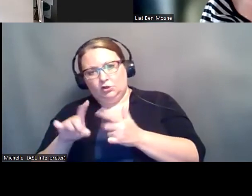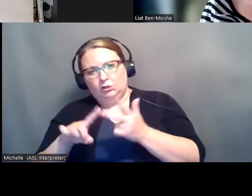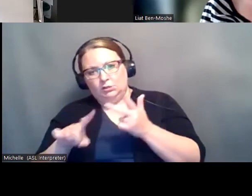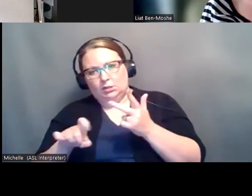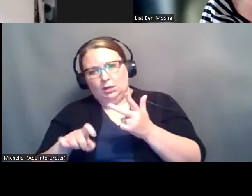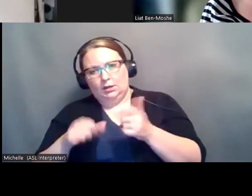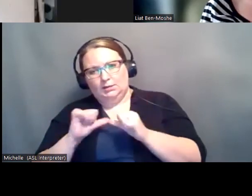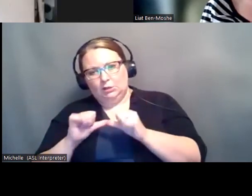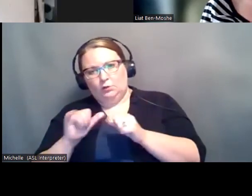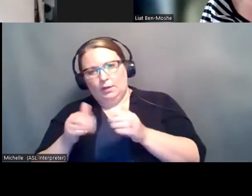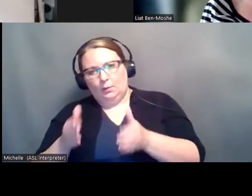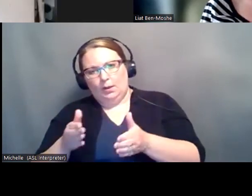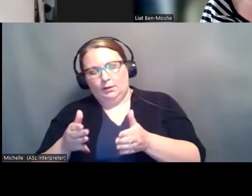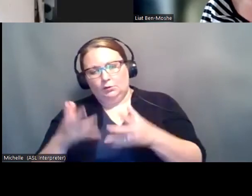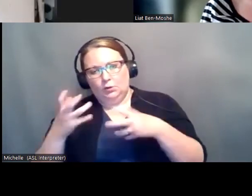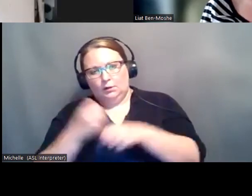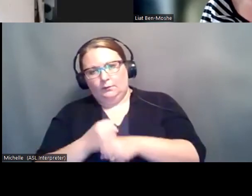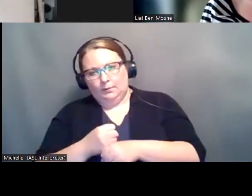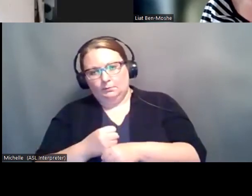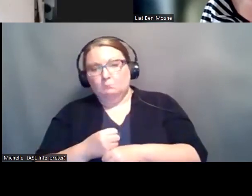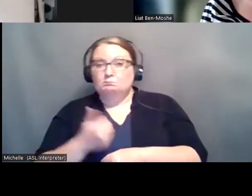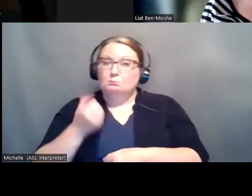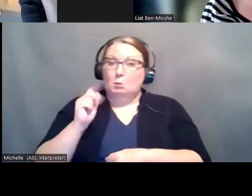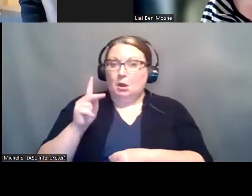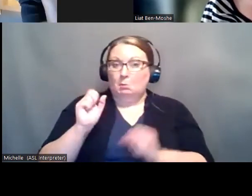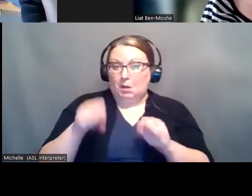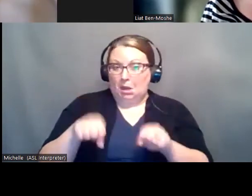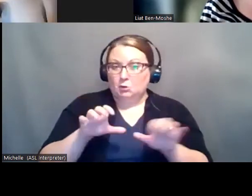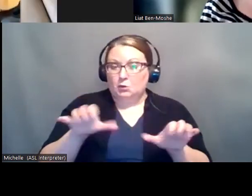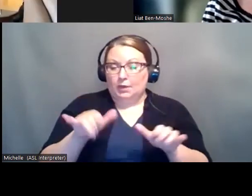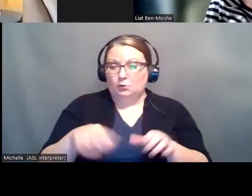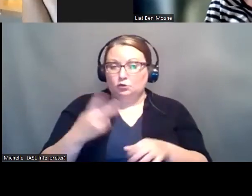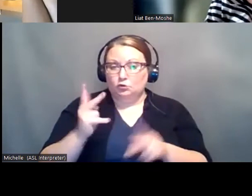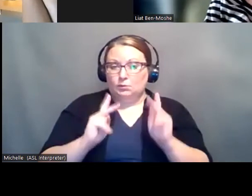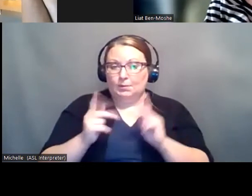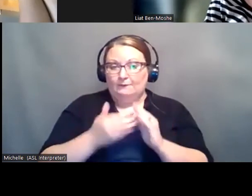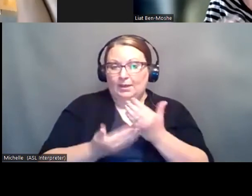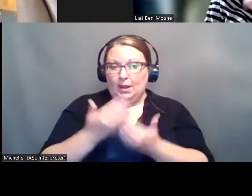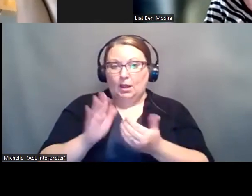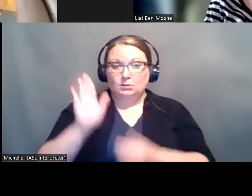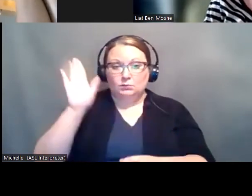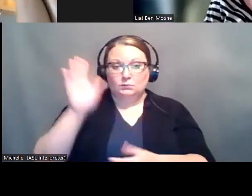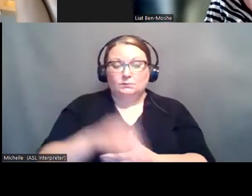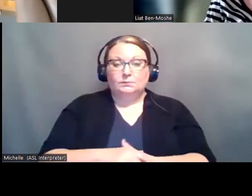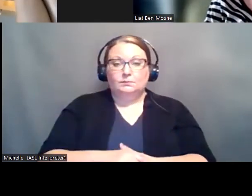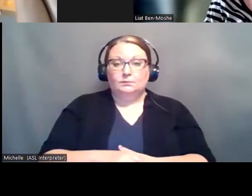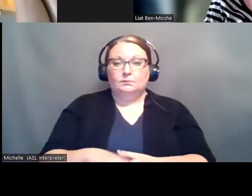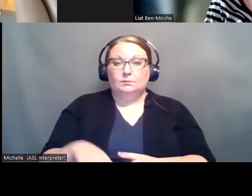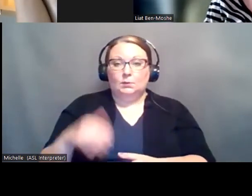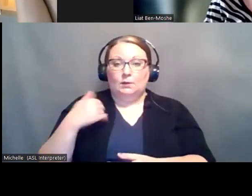Yes. Okay, we can do that. We have two more people with their hands raised. So we have this question about